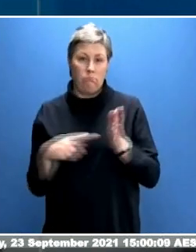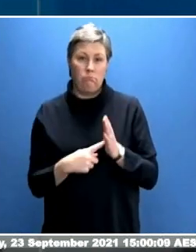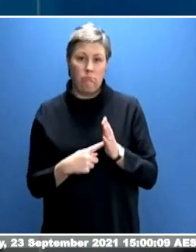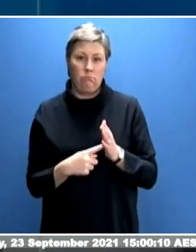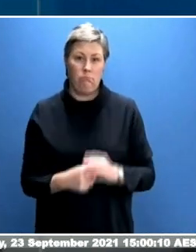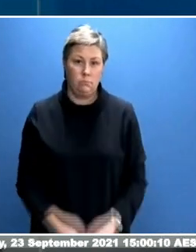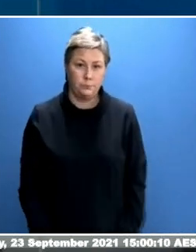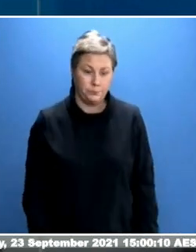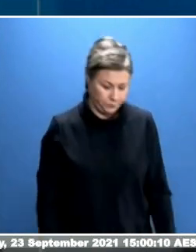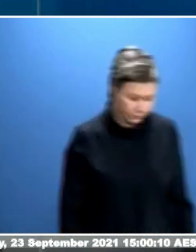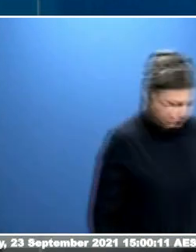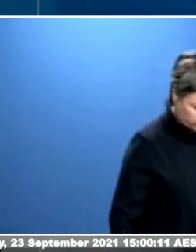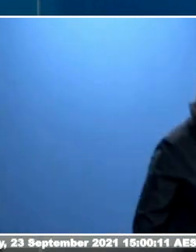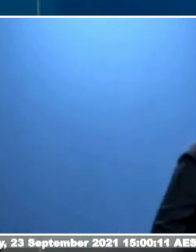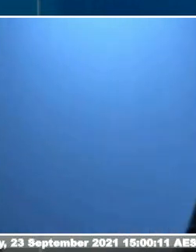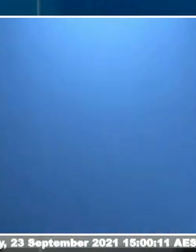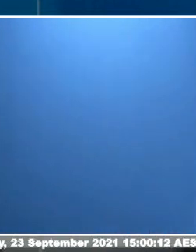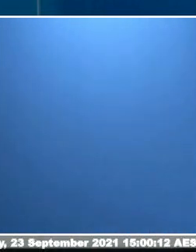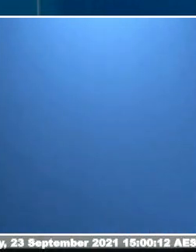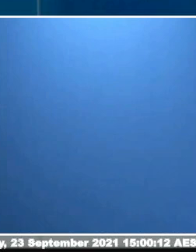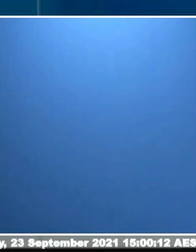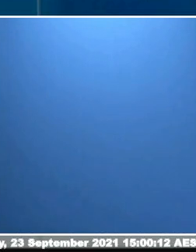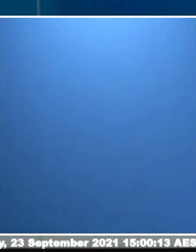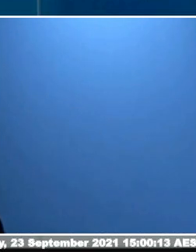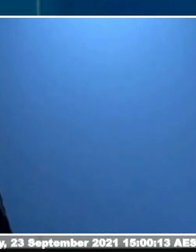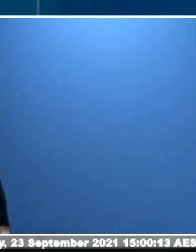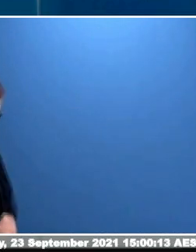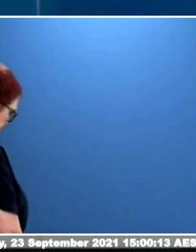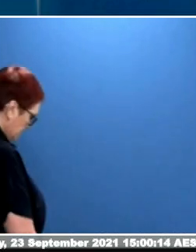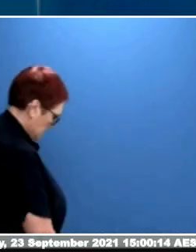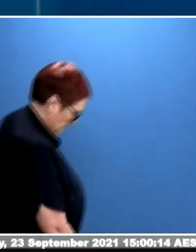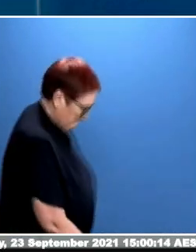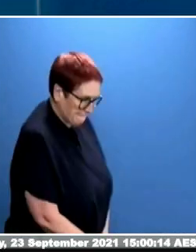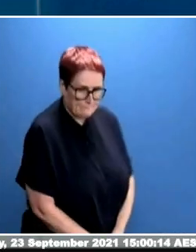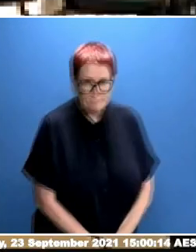What about from the disability sector and specialist